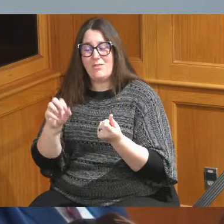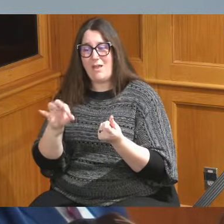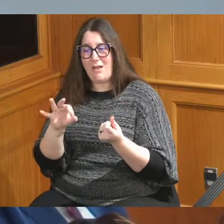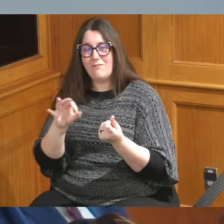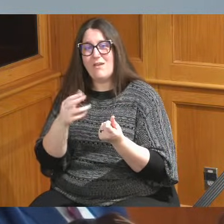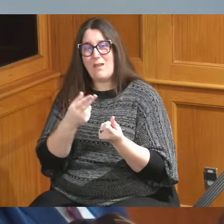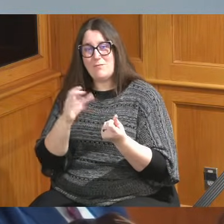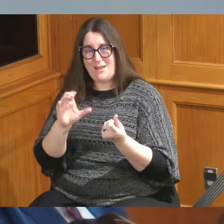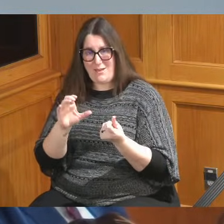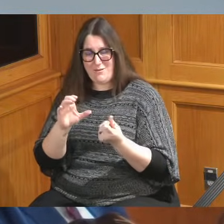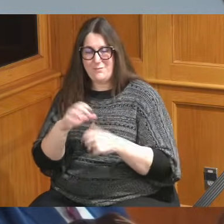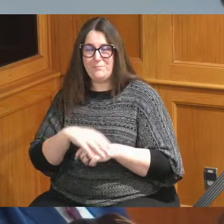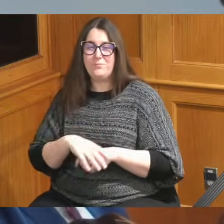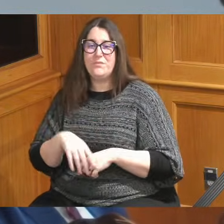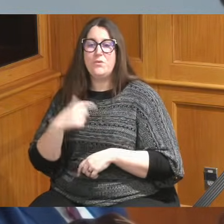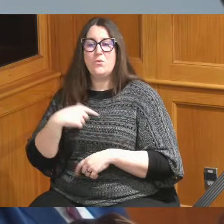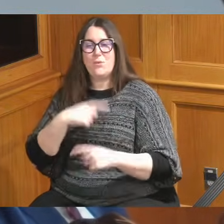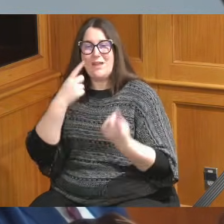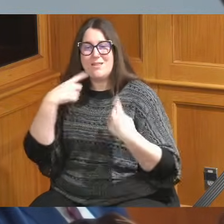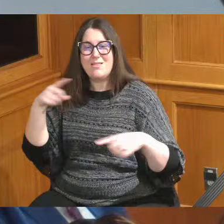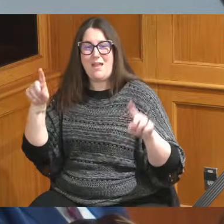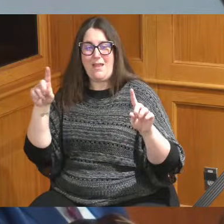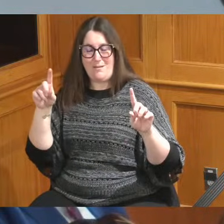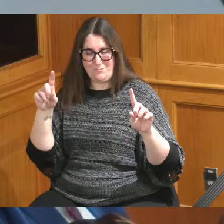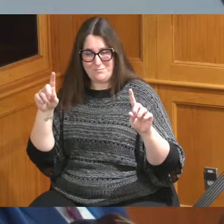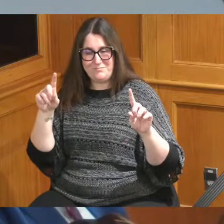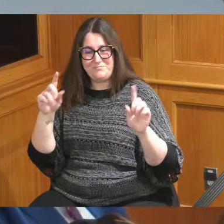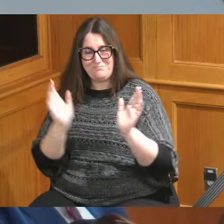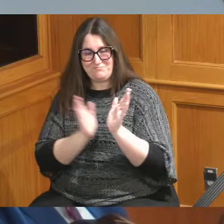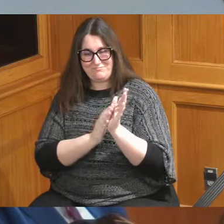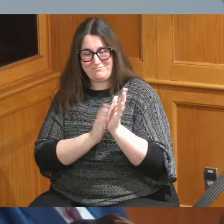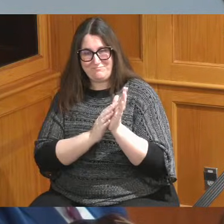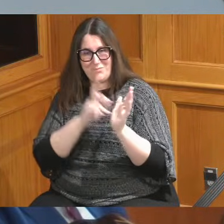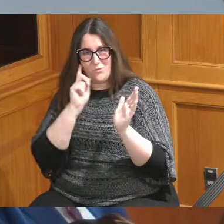Now therefore, be it proclaimed that the Board of County Commissioners of Hamilton County does